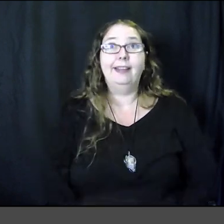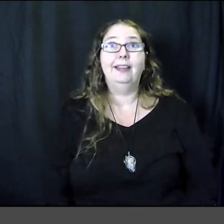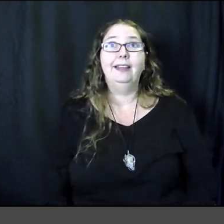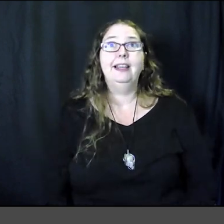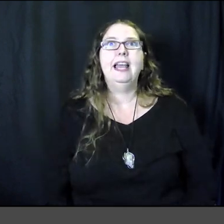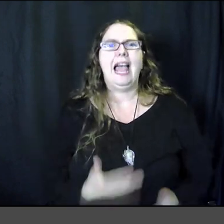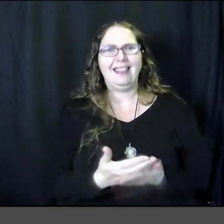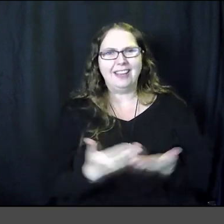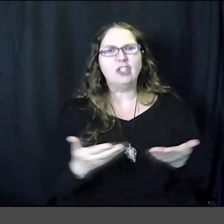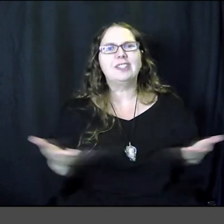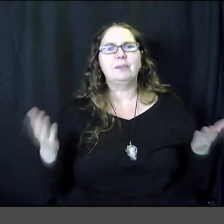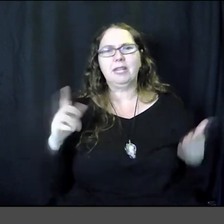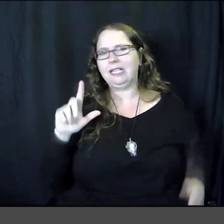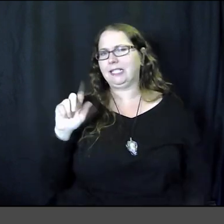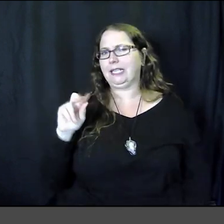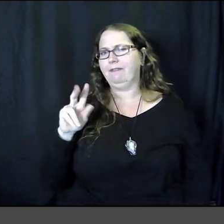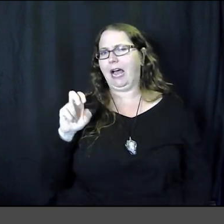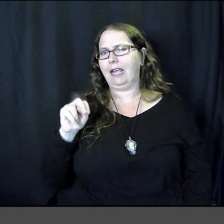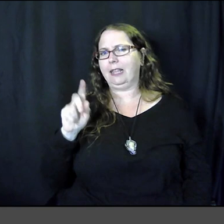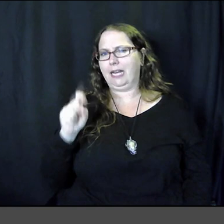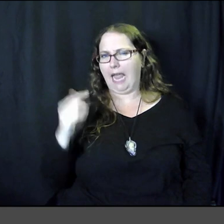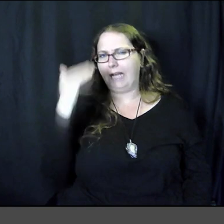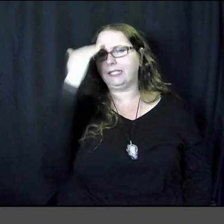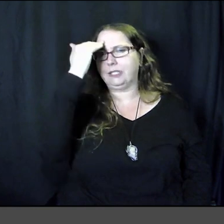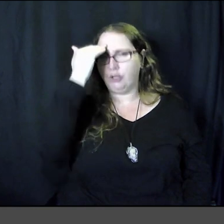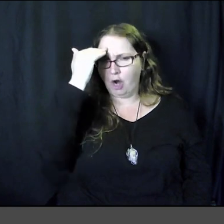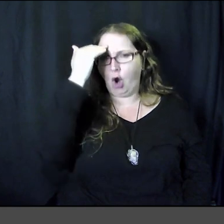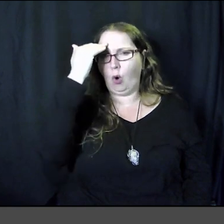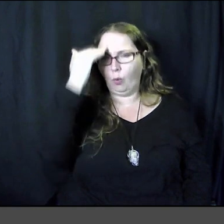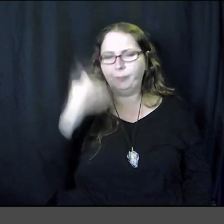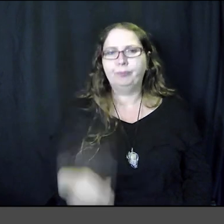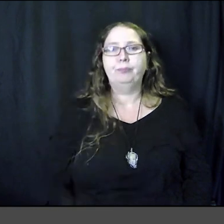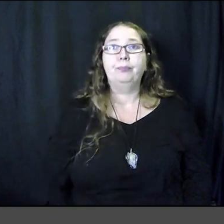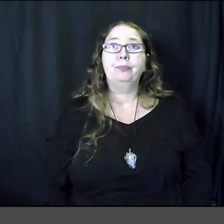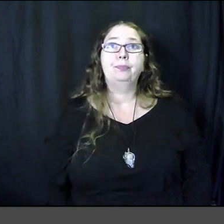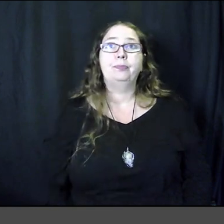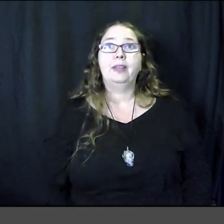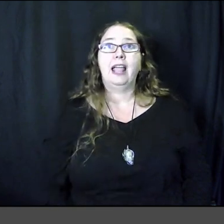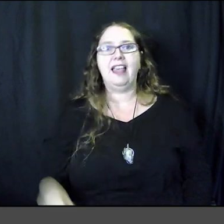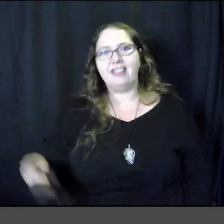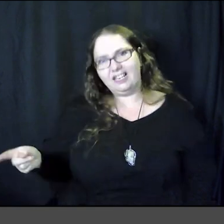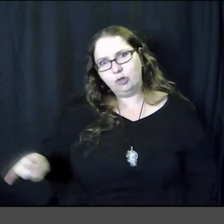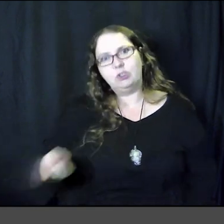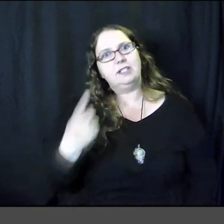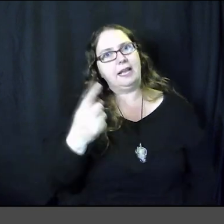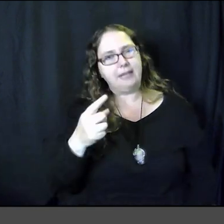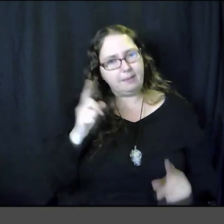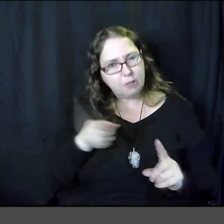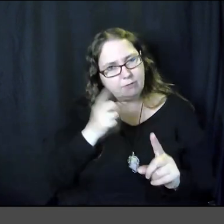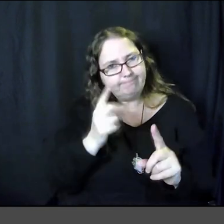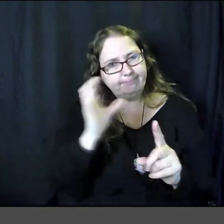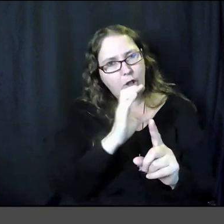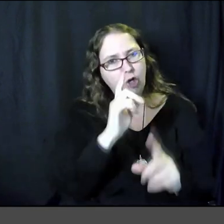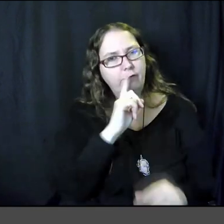AT LEAST NOT THE LEVIATHAN, THEN GOING AFTER THAT KNOWLEDGE TOO. SO WHEN THE LEVIATHAN IS BEING BROUGHT TO BEAR AND IT'S USUALLY